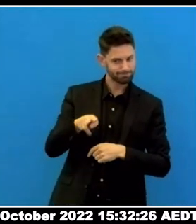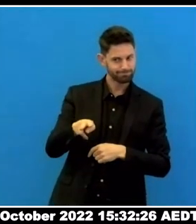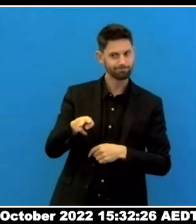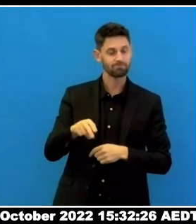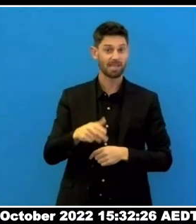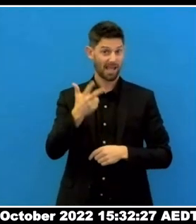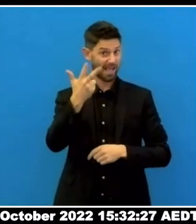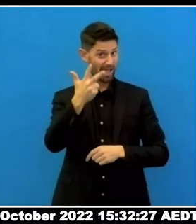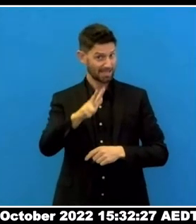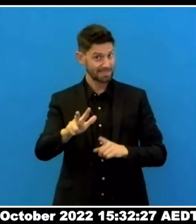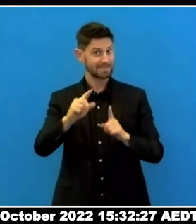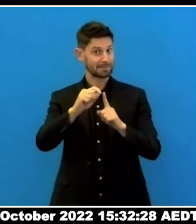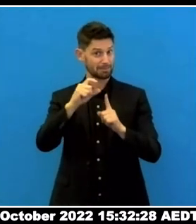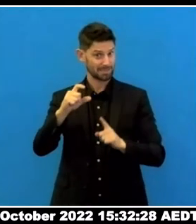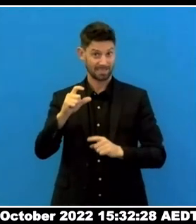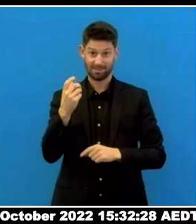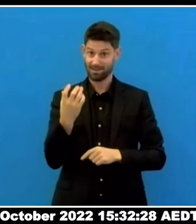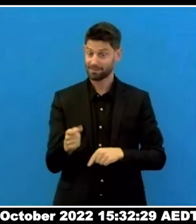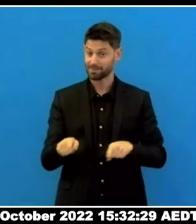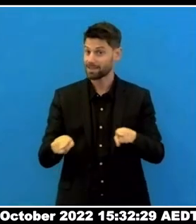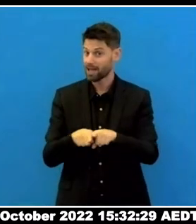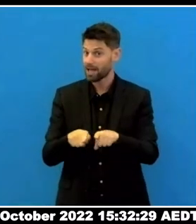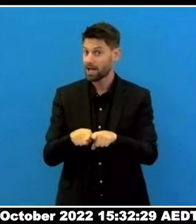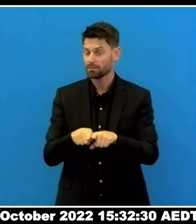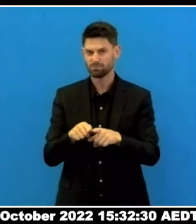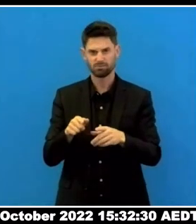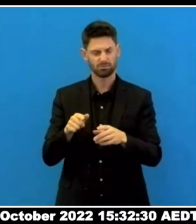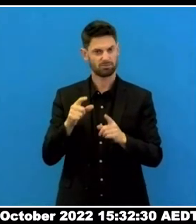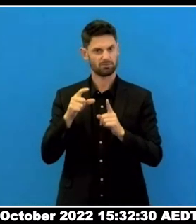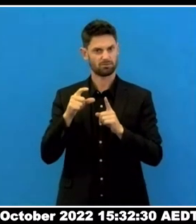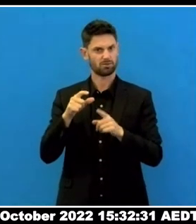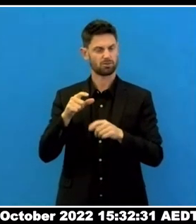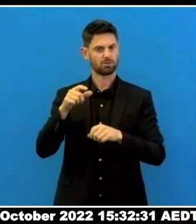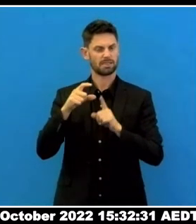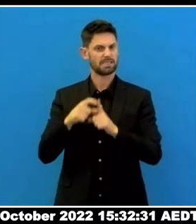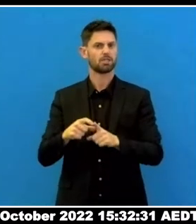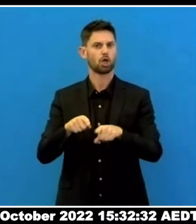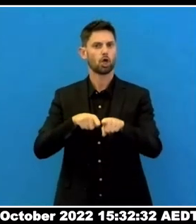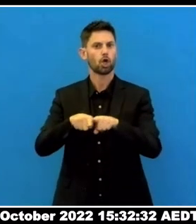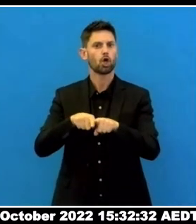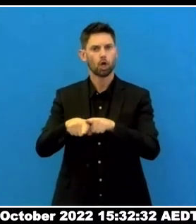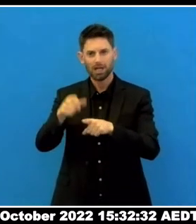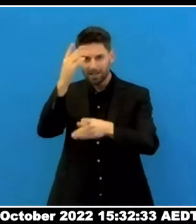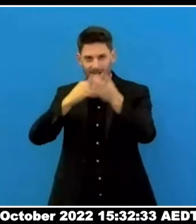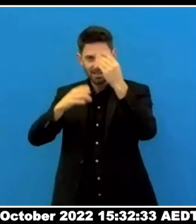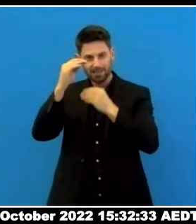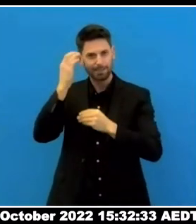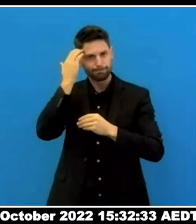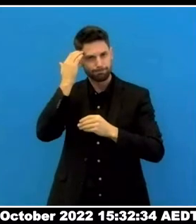80 per cent of them, they have that you know, sort of learning or English learning difficulty.